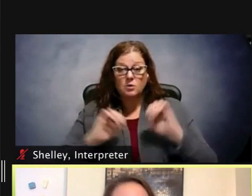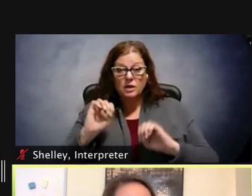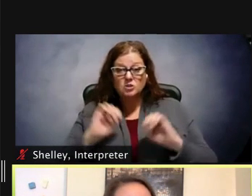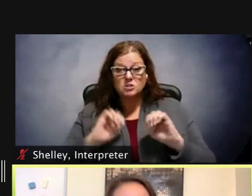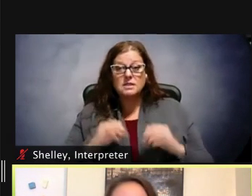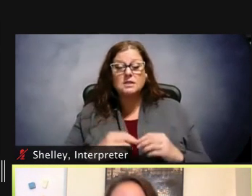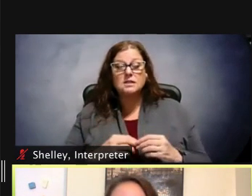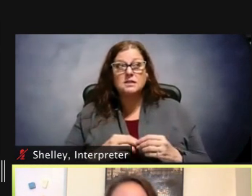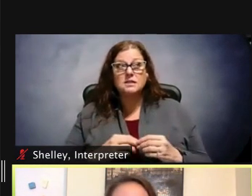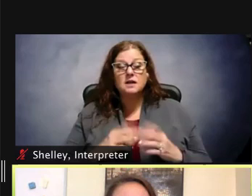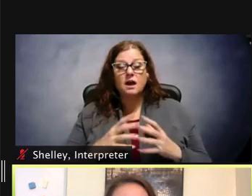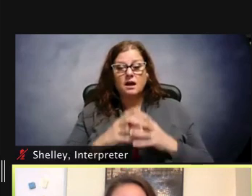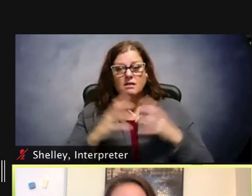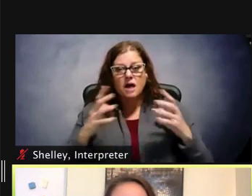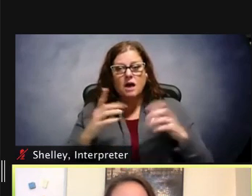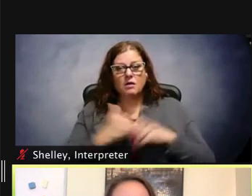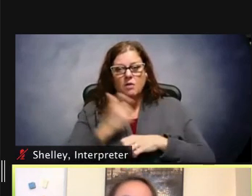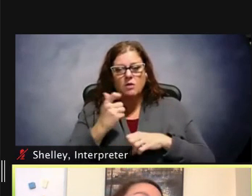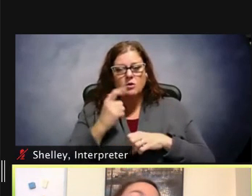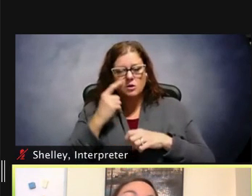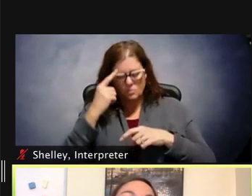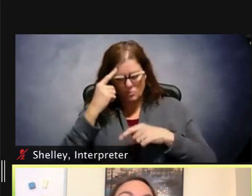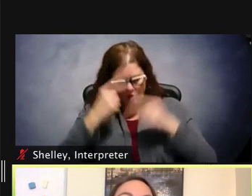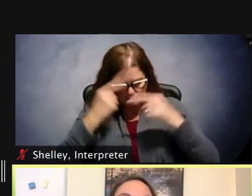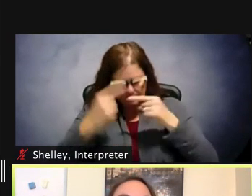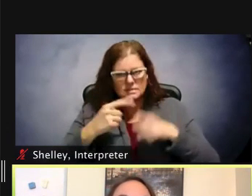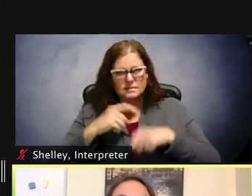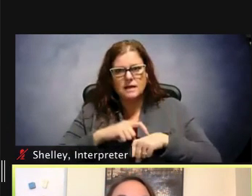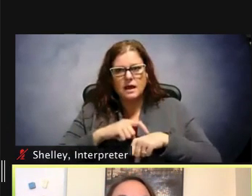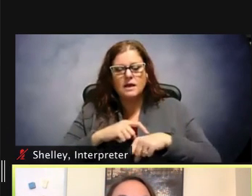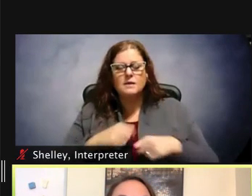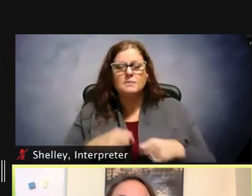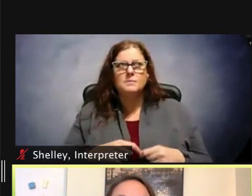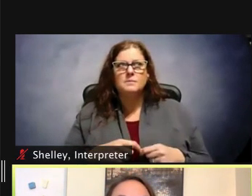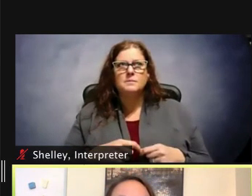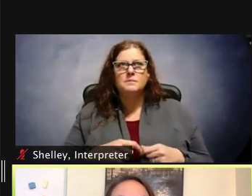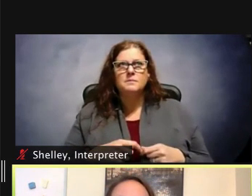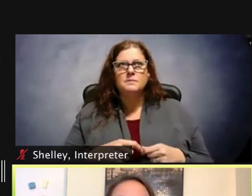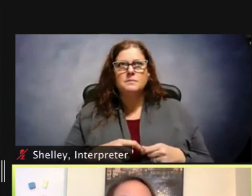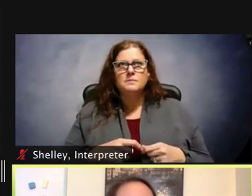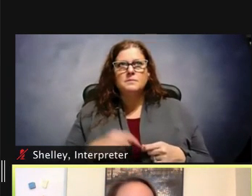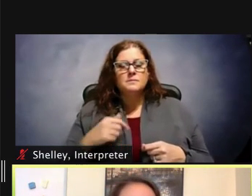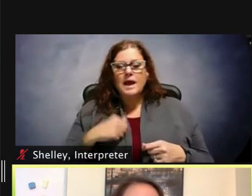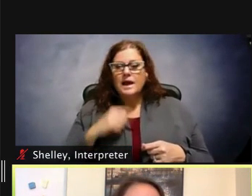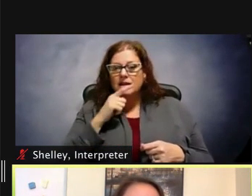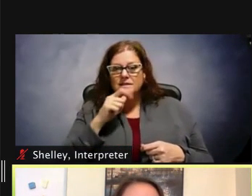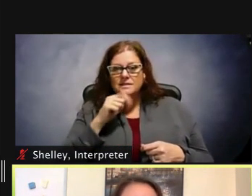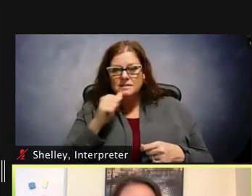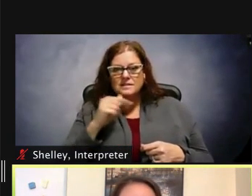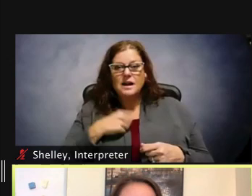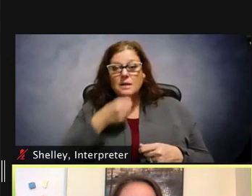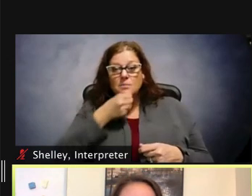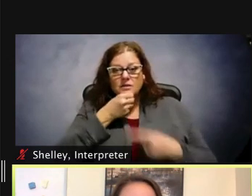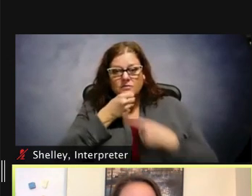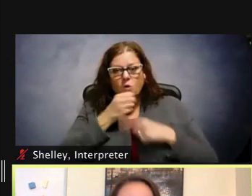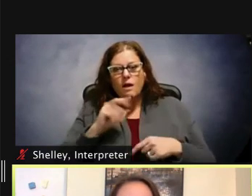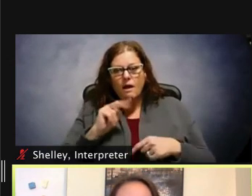he had a lot longer processing when I did not have the microphone on. So, it's just so